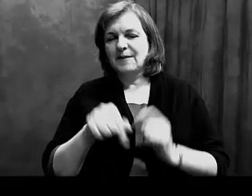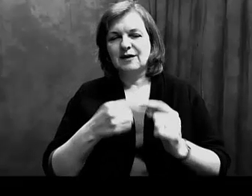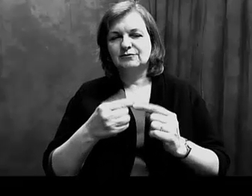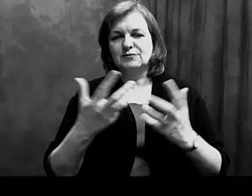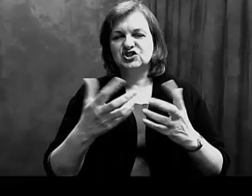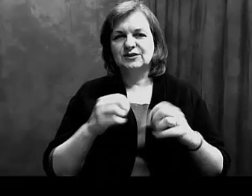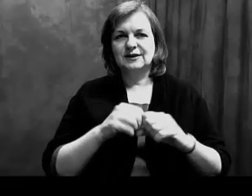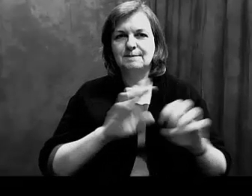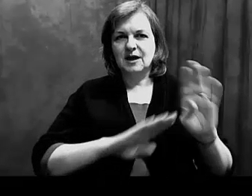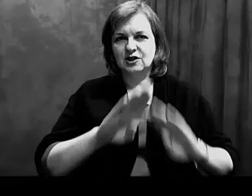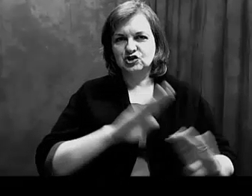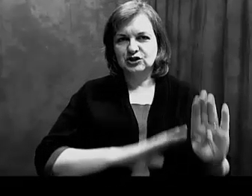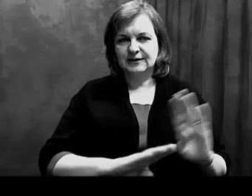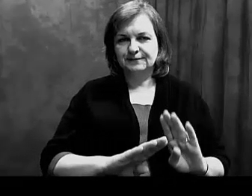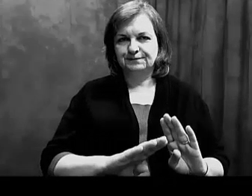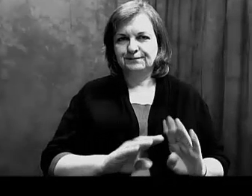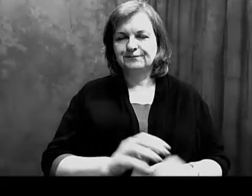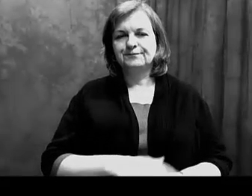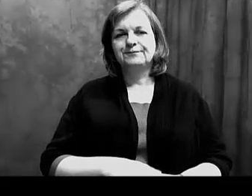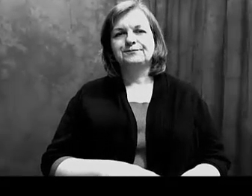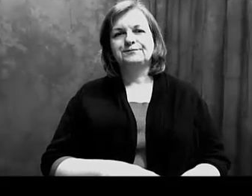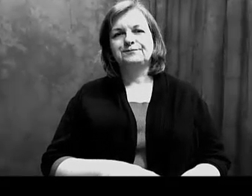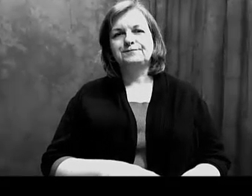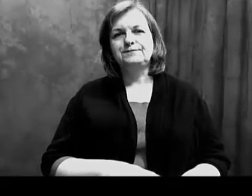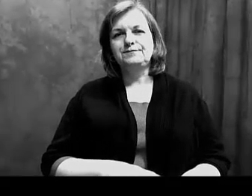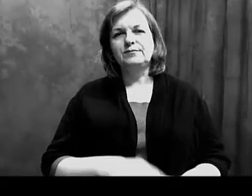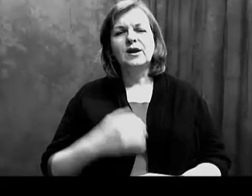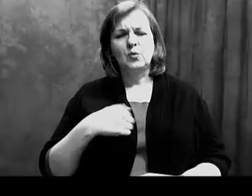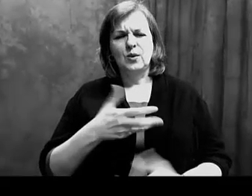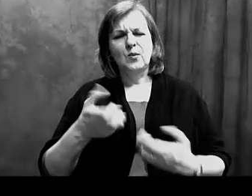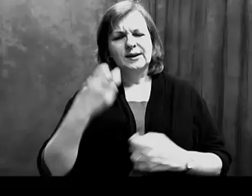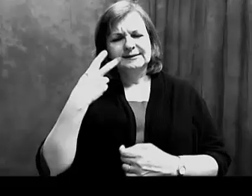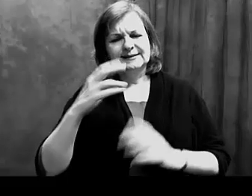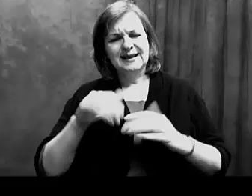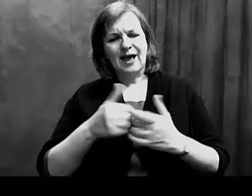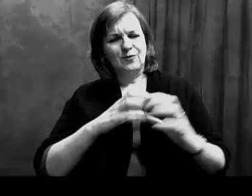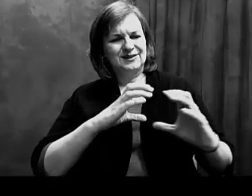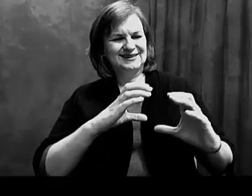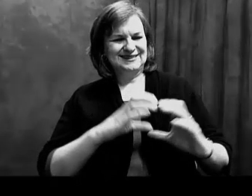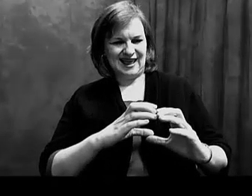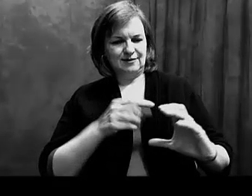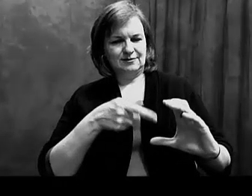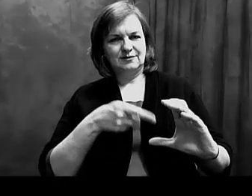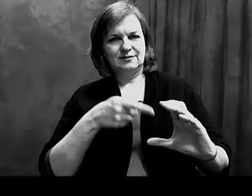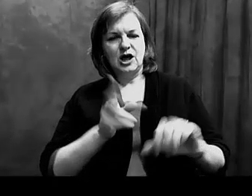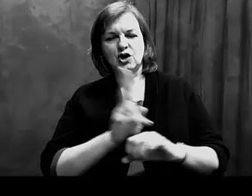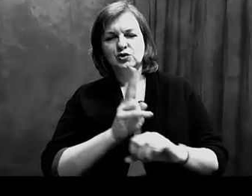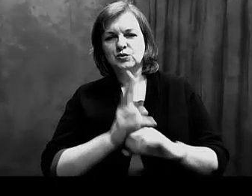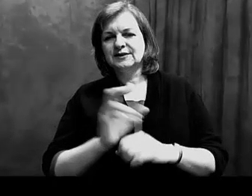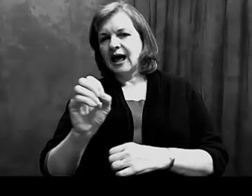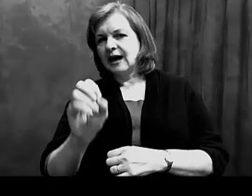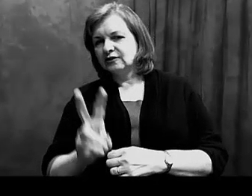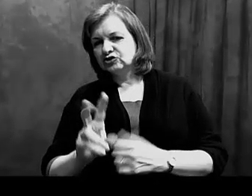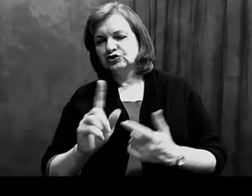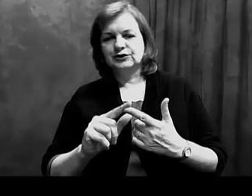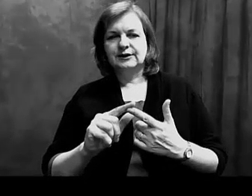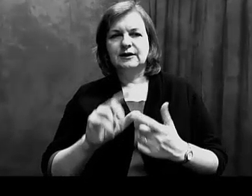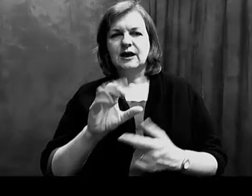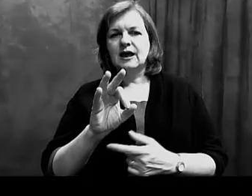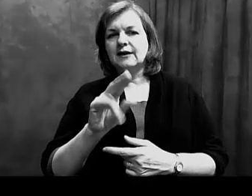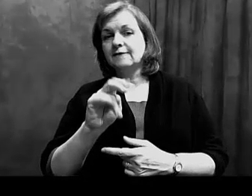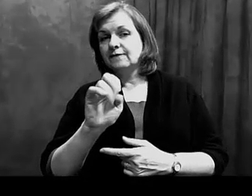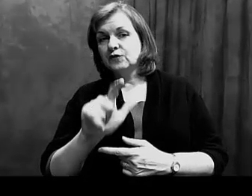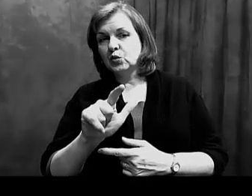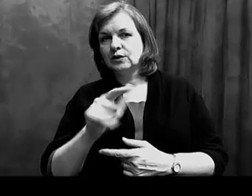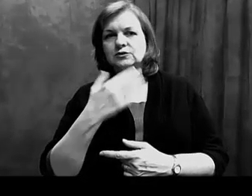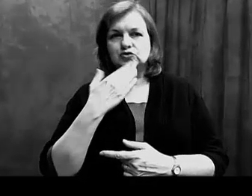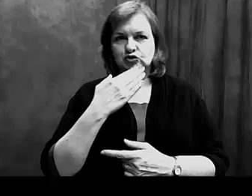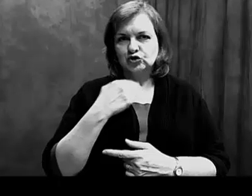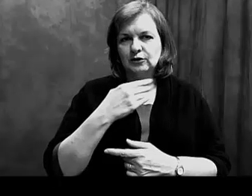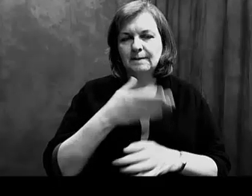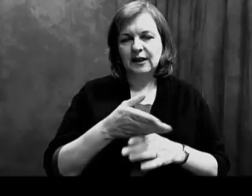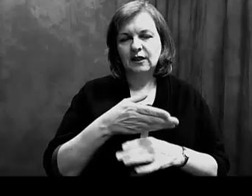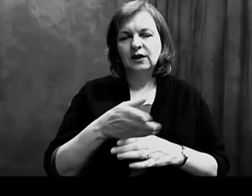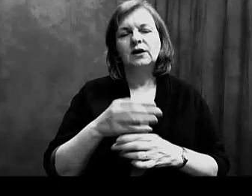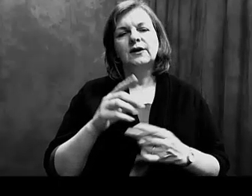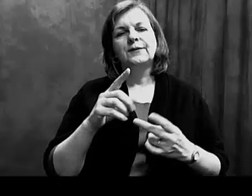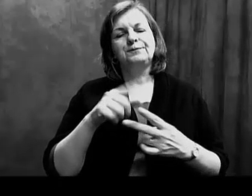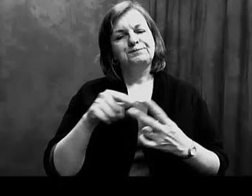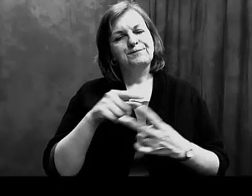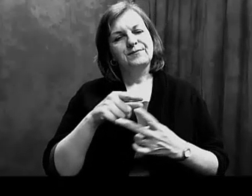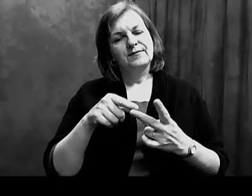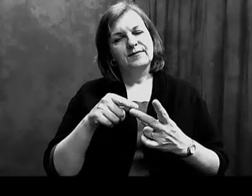what we want a focused more on is how the cells are actually going to use oxygen and the fuel source for you being sugars primarily